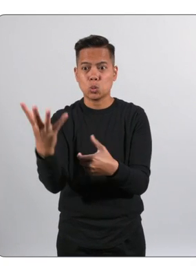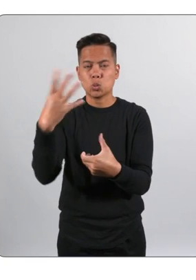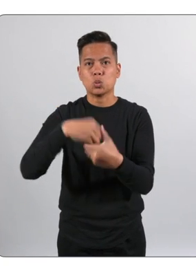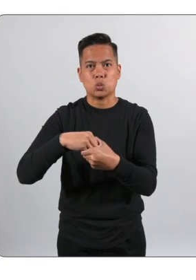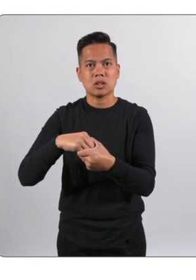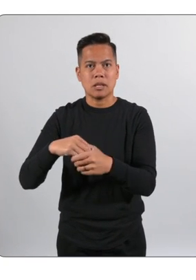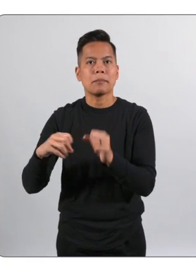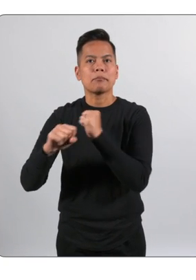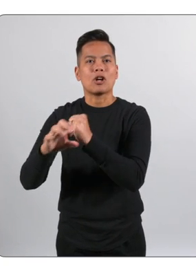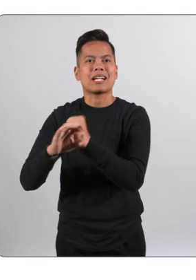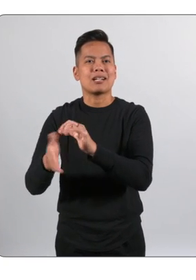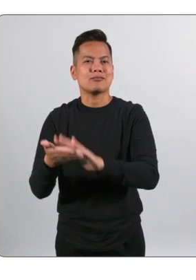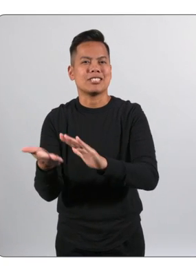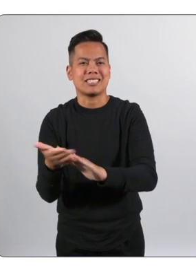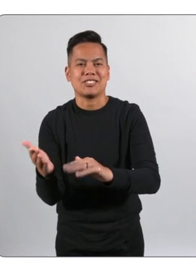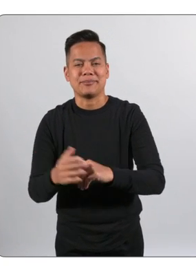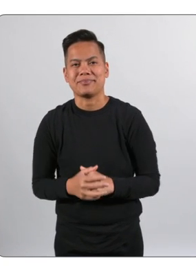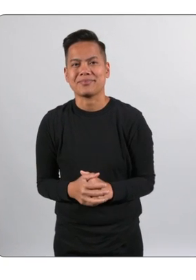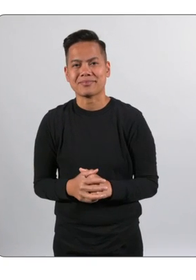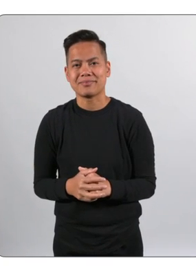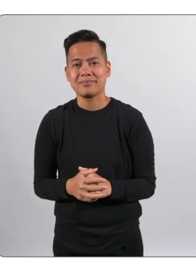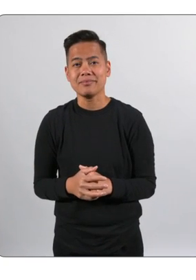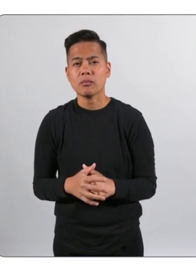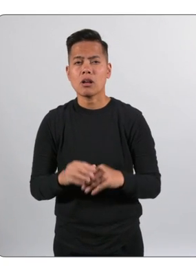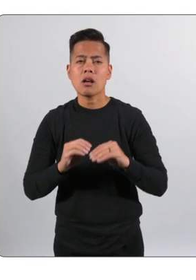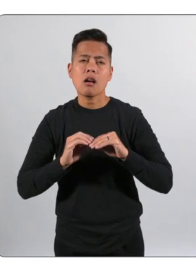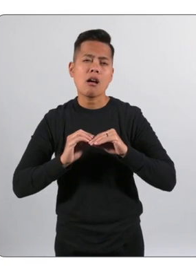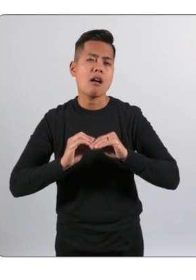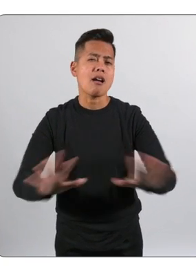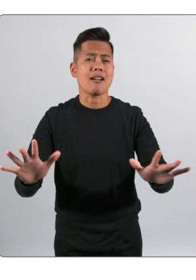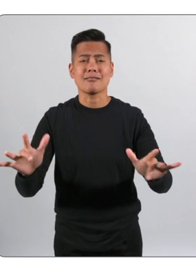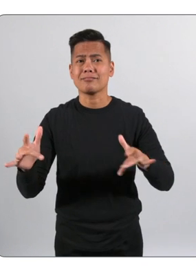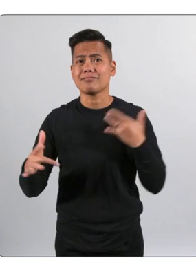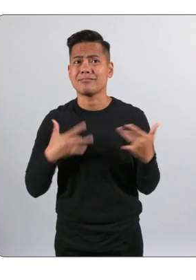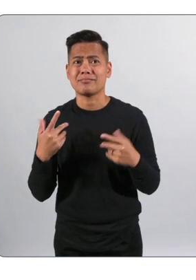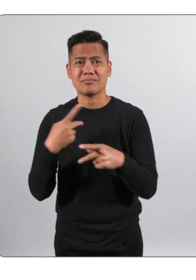We’re launching lots of exciting products. You’ll hear about many of them today.